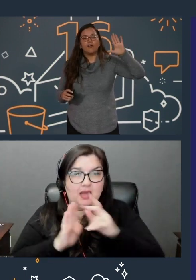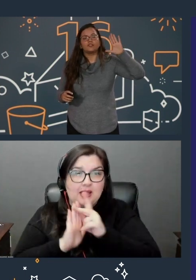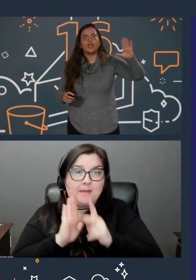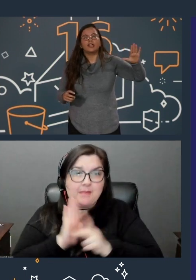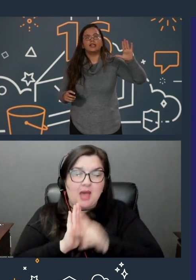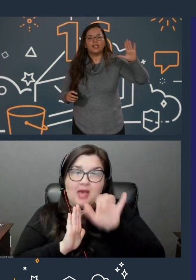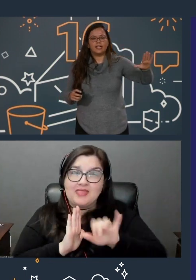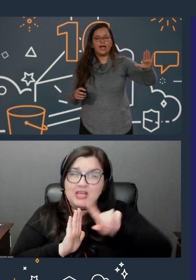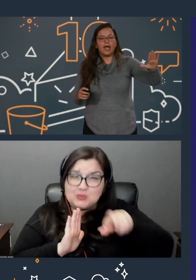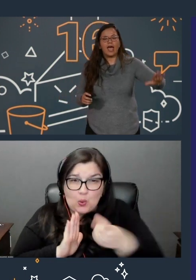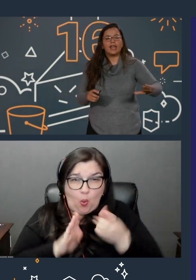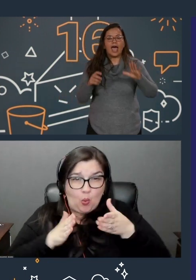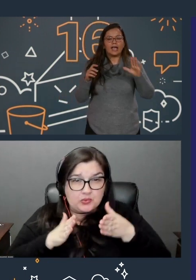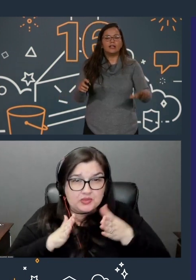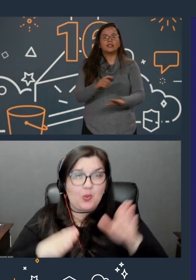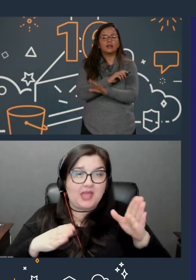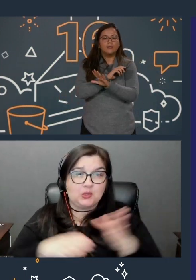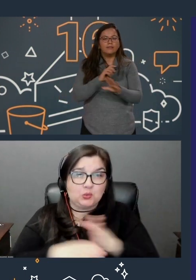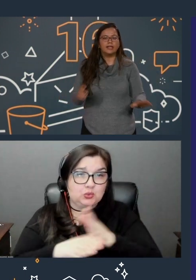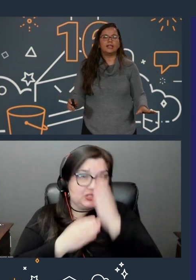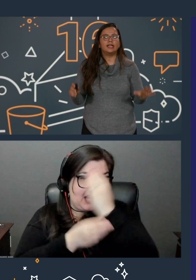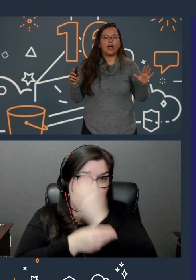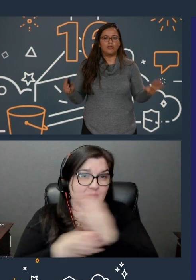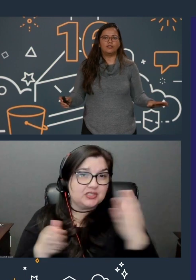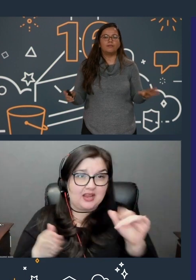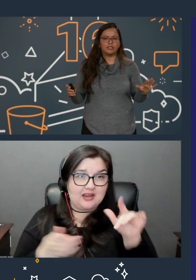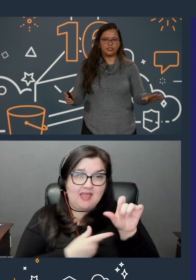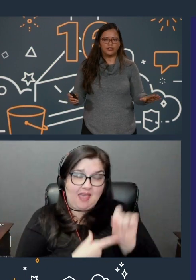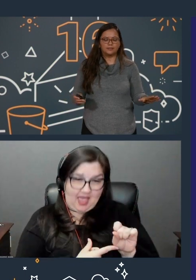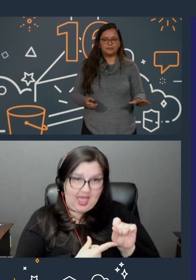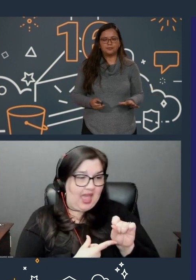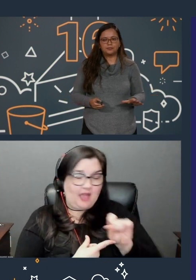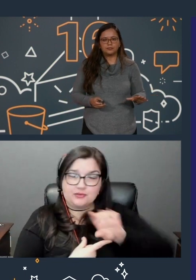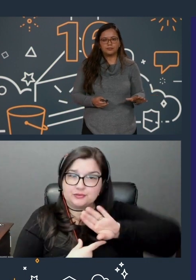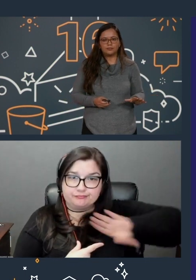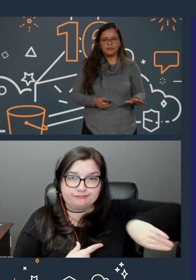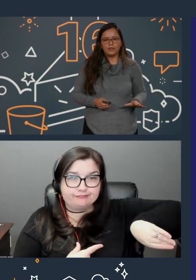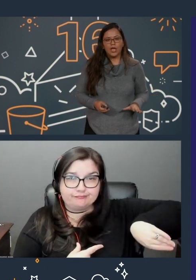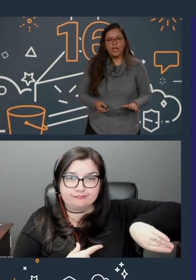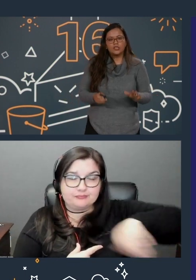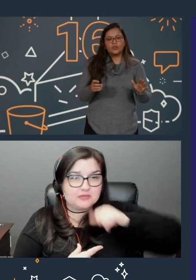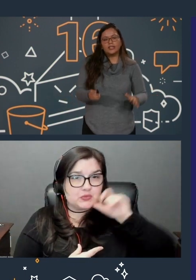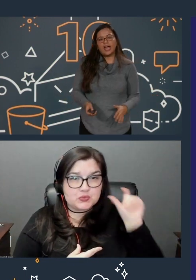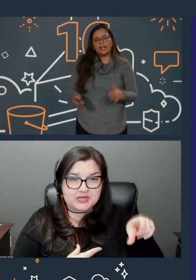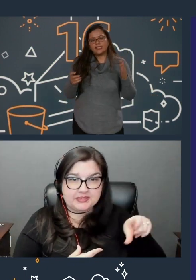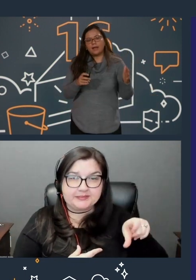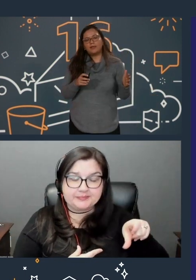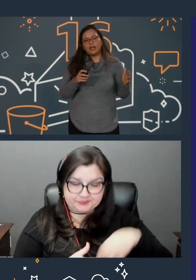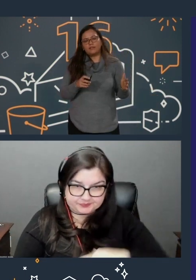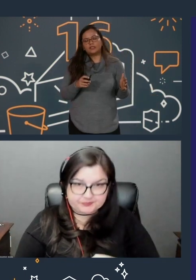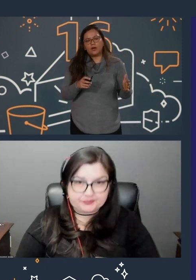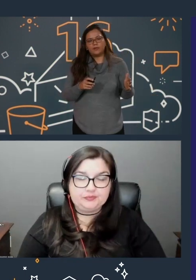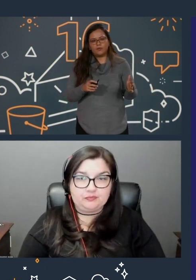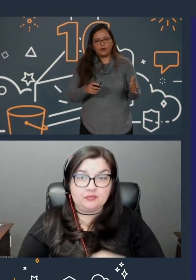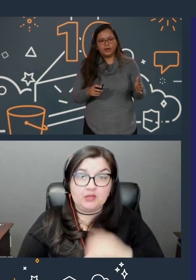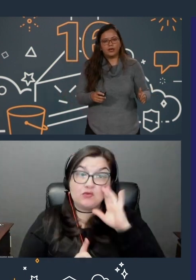of sharing data and ACLs are completely out of the picture. So in that example that we saw before,